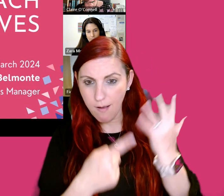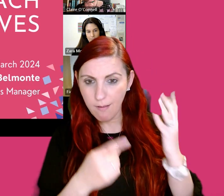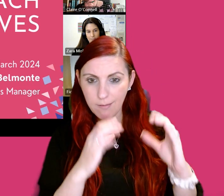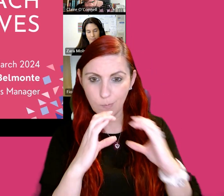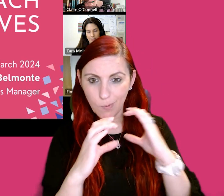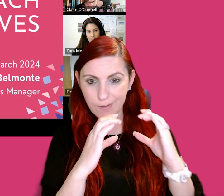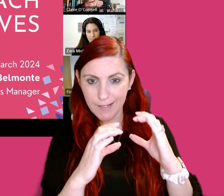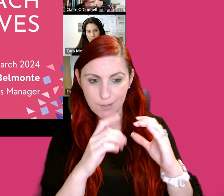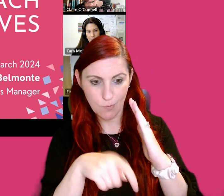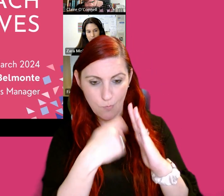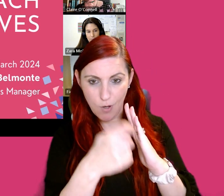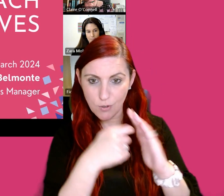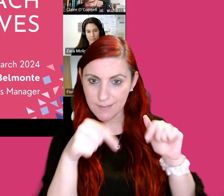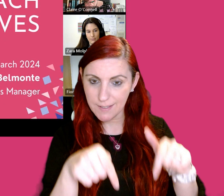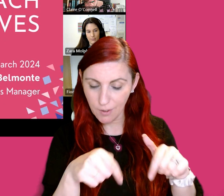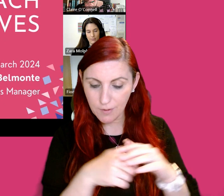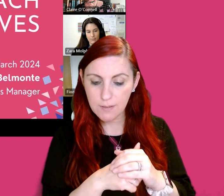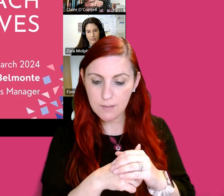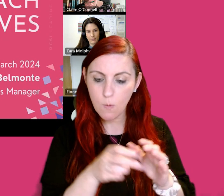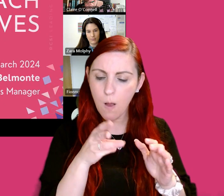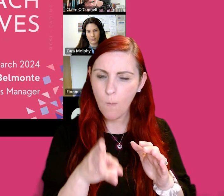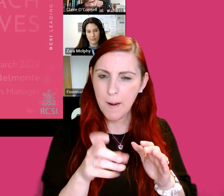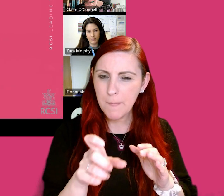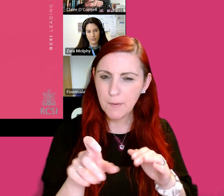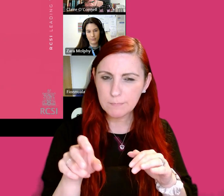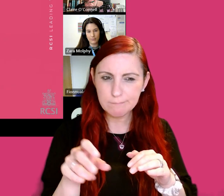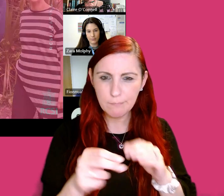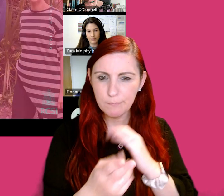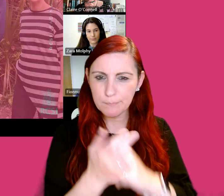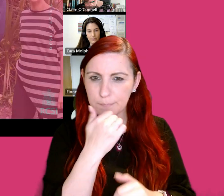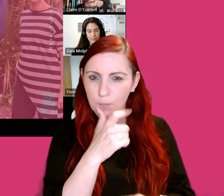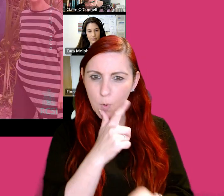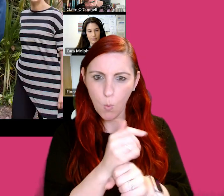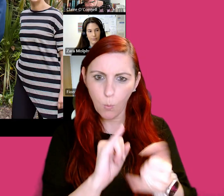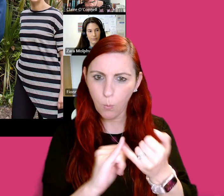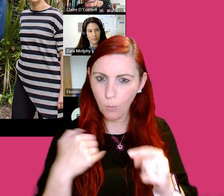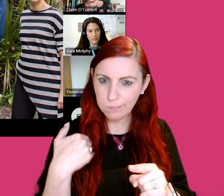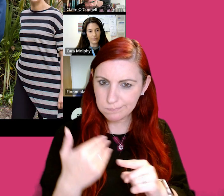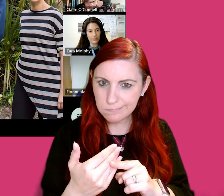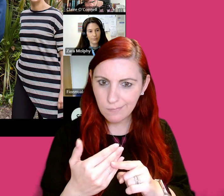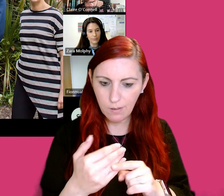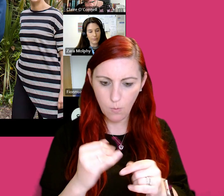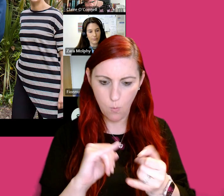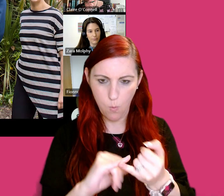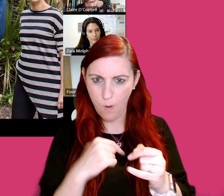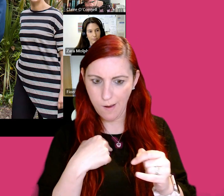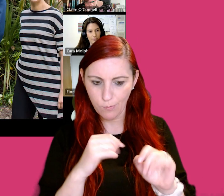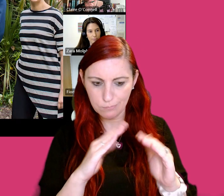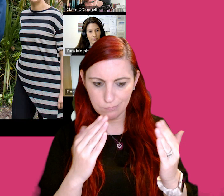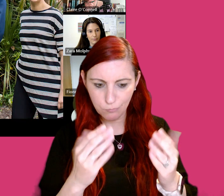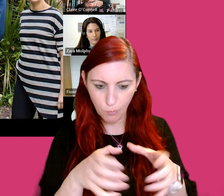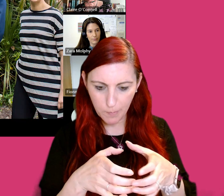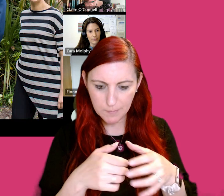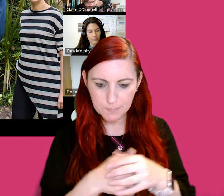projects here so I'm going to give you a little overview of who we are um so yeah I work for